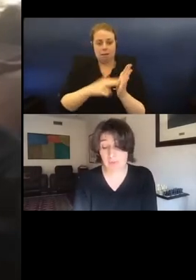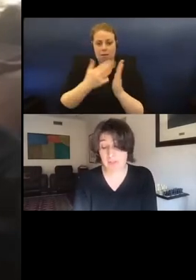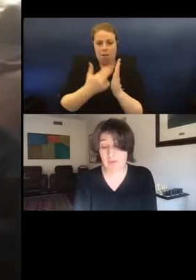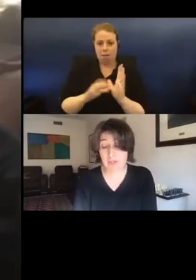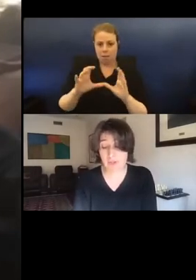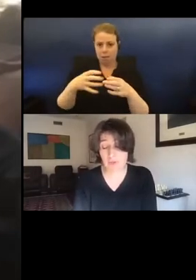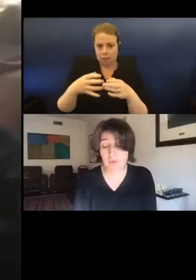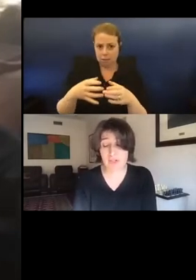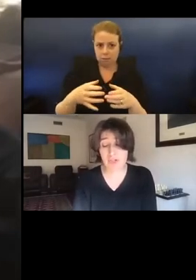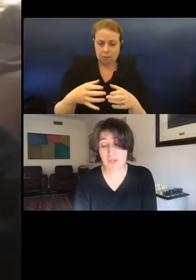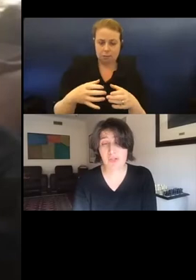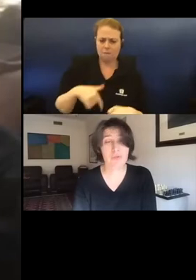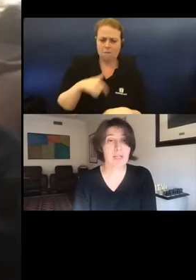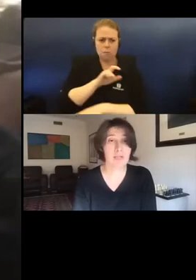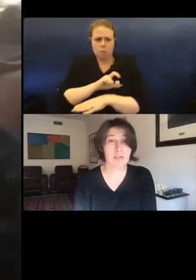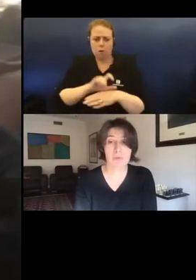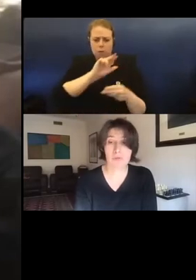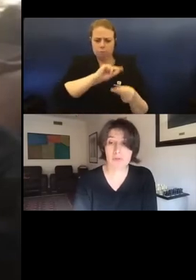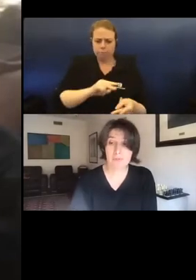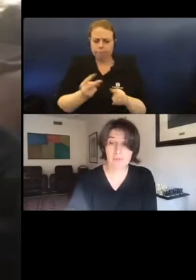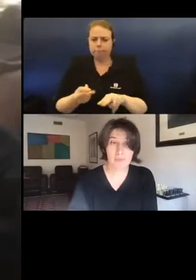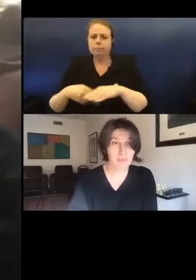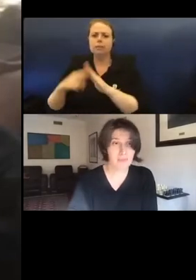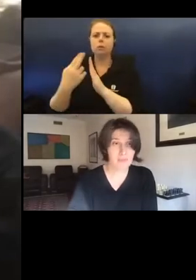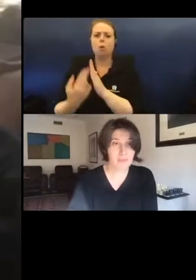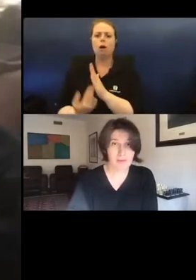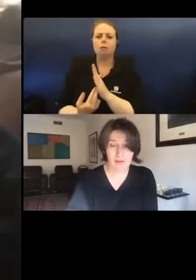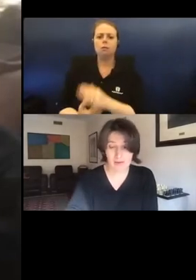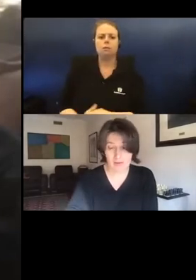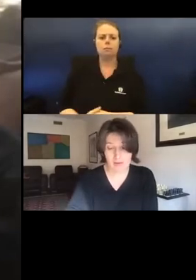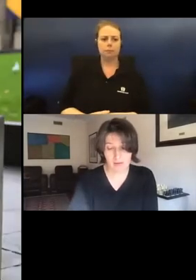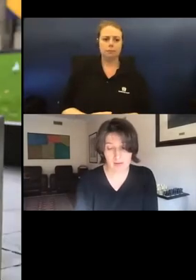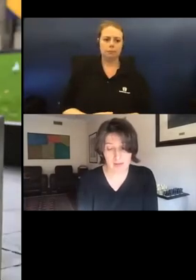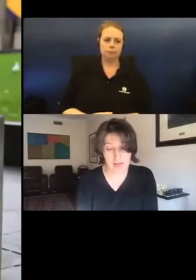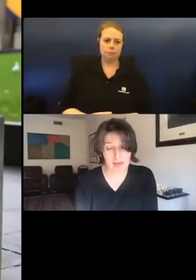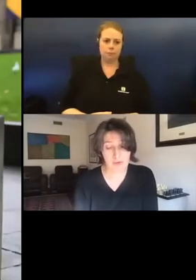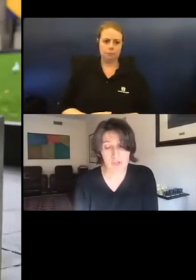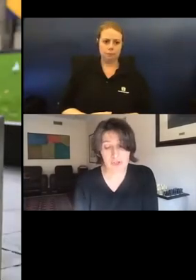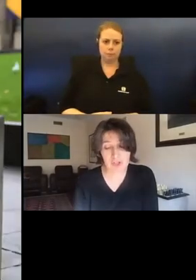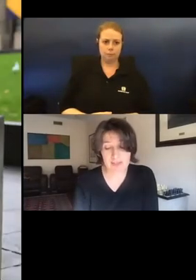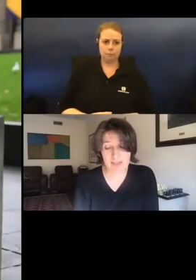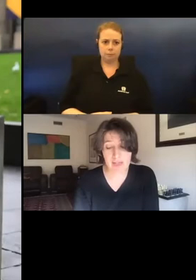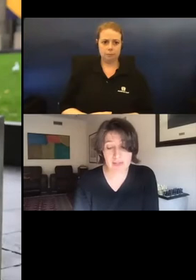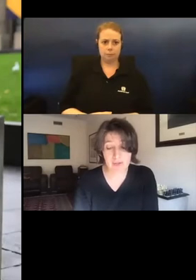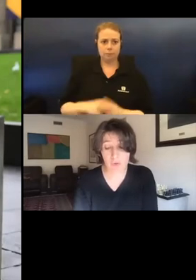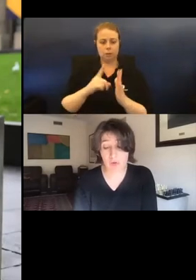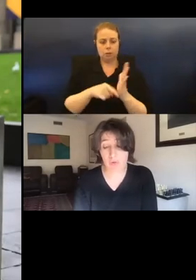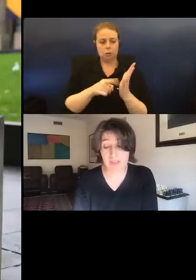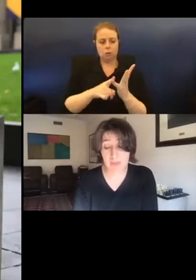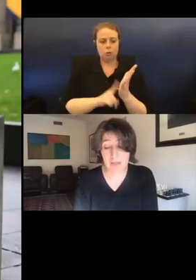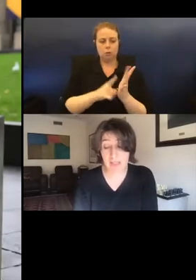transition to transition into the art world julie shields and artists who are always admired became